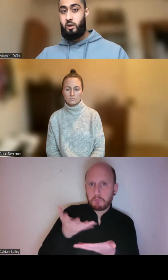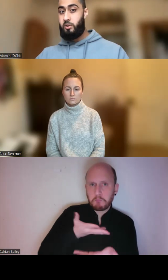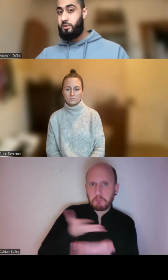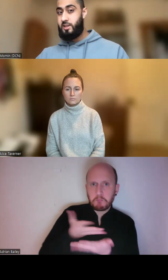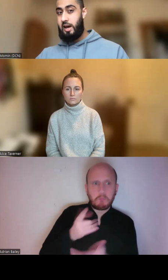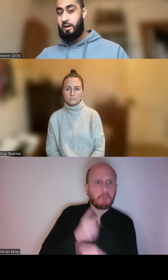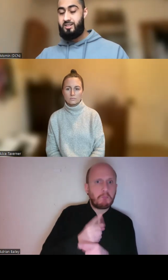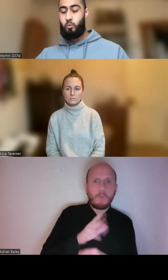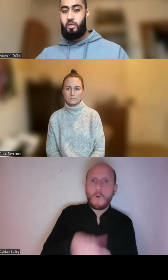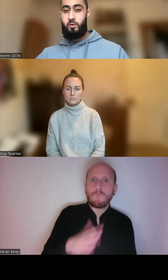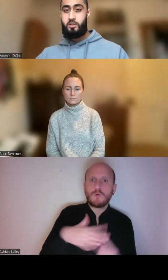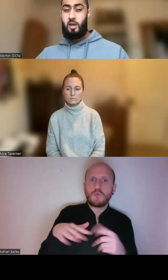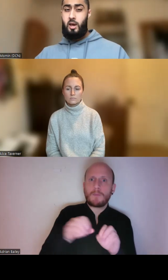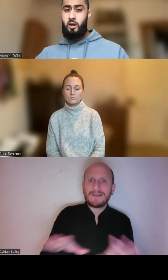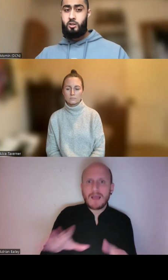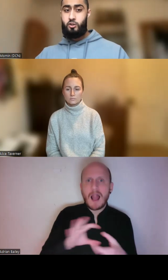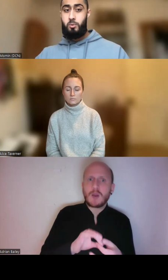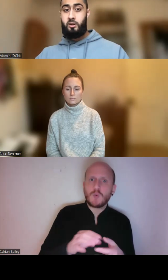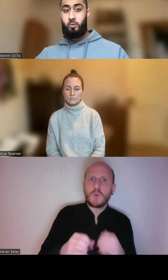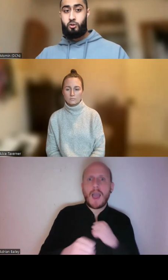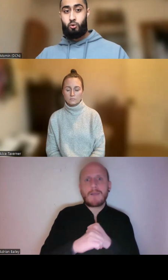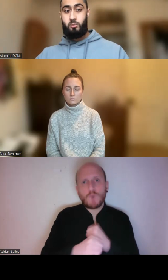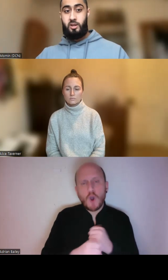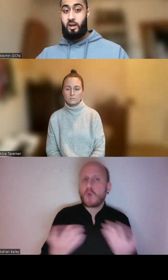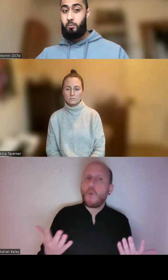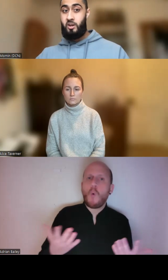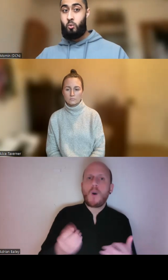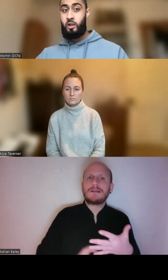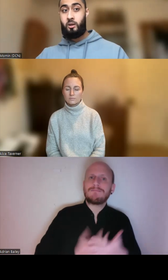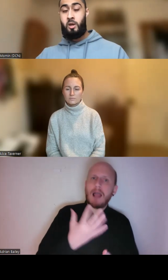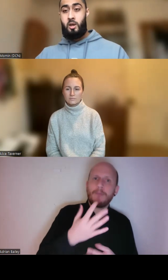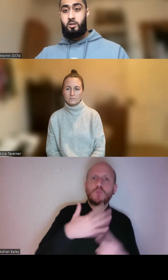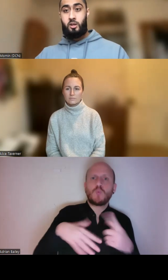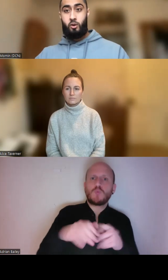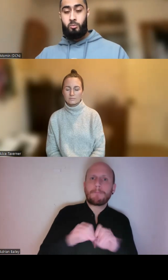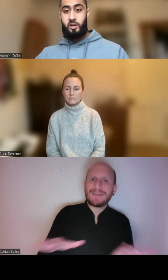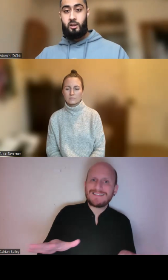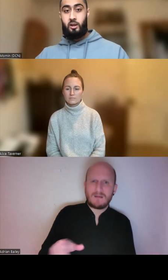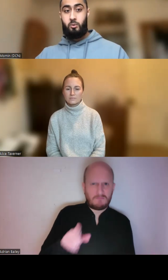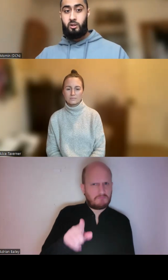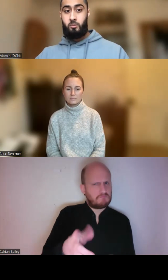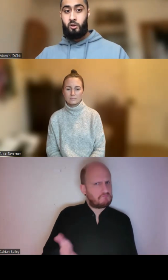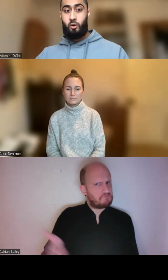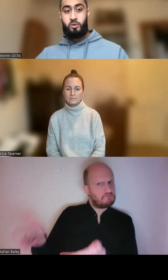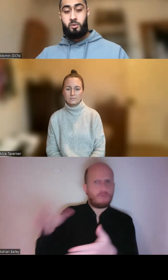whether it's ads, whether it's actually just building up your social media campaign, you're welcome to come to Nikola, you're welcome to come to me